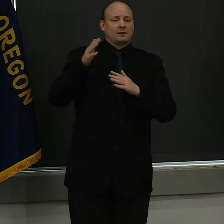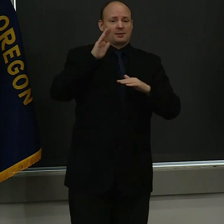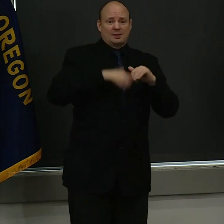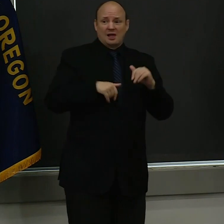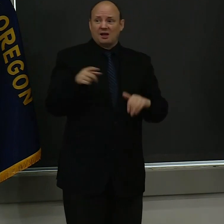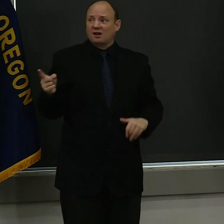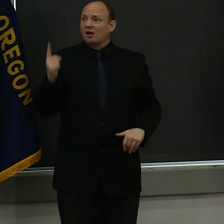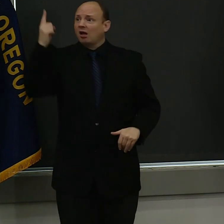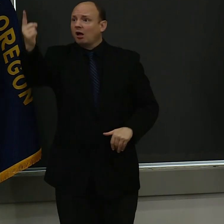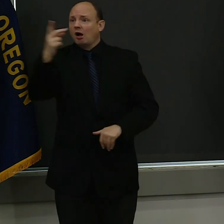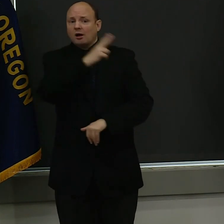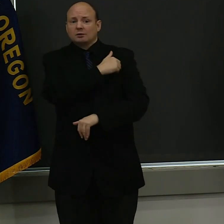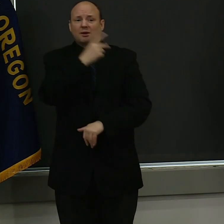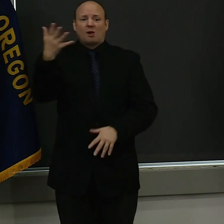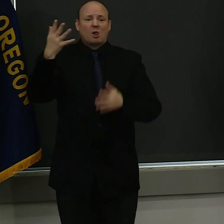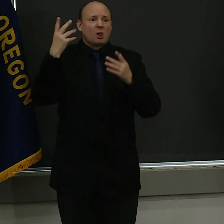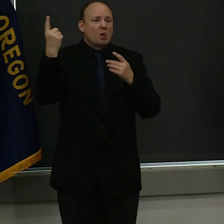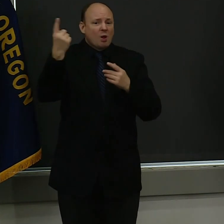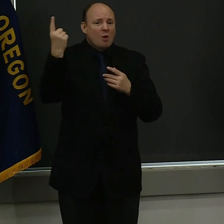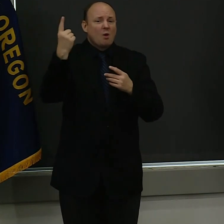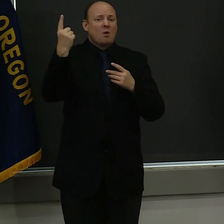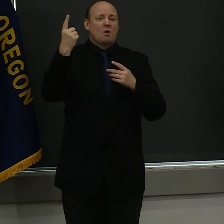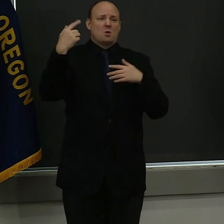IT HAS BEEN REALLY HARD FOR IT HAS BEEN REALLY HARD FOR ME IT HAS BEEN REALLY HARD FOR ME TO IT HAS BEEN REALLY HARD FOR ME TO SEE IT HAS BEEN REALLY HARD FOR ME TO SEE PEOPLE IT HAS BEEN REALLY HARD FOR ME TO SEE PEOPLE IN IT HAS BEEN REALLY HARD FOR ME TO SEE PEOPLE IN THE ME TO SEE PEOPLE IN THE ME TO SEE PEOPLE IN THE HOSPITAL ME TO SEE PEOPLE IN THE HOSPITAL ISOLATED ME TO SEE PEOPLE IN THE HOSPITAL ISOLATED AND ME TO SEE PEOPLE IN THE HOSPITAL ISOLATED AND ALONE HOSPITAL ISOLATED AND ALONE